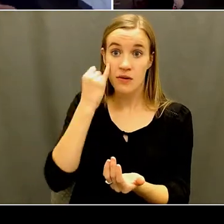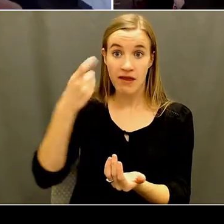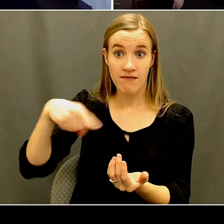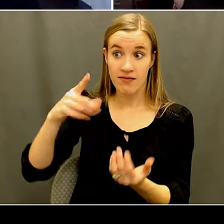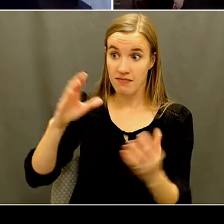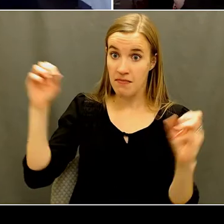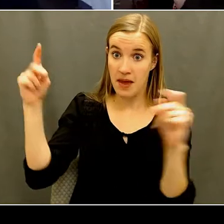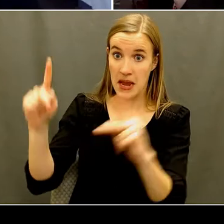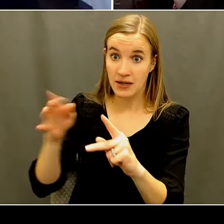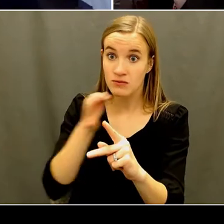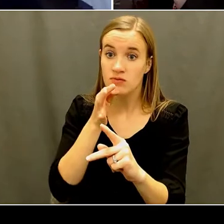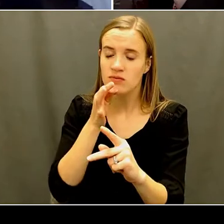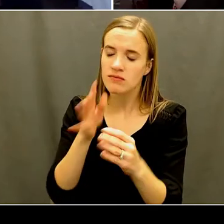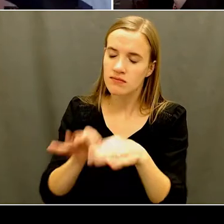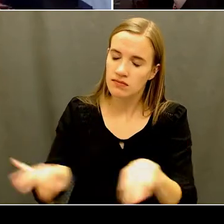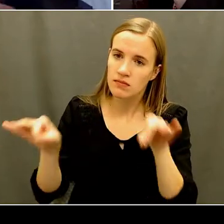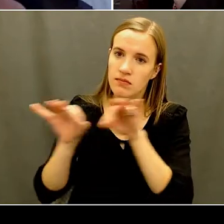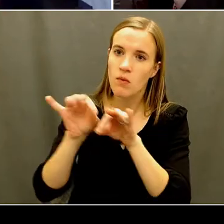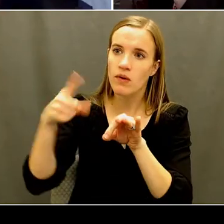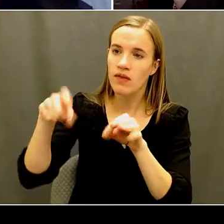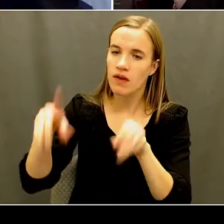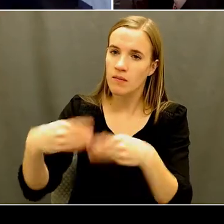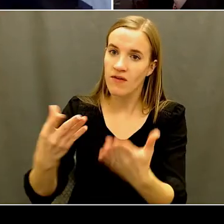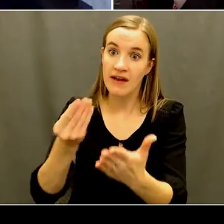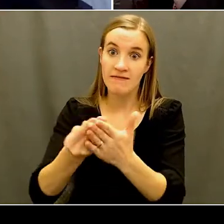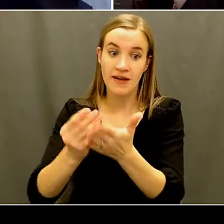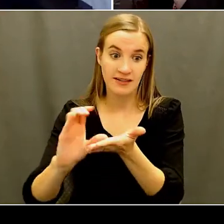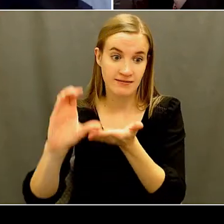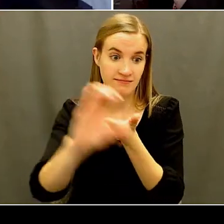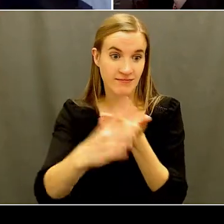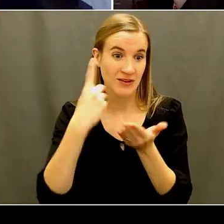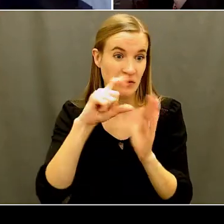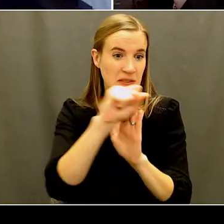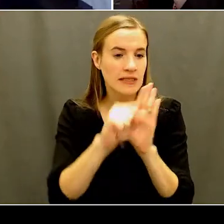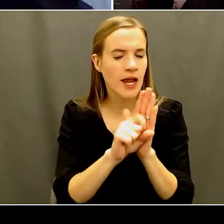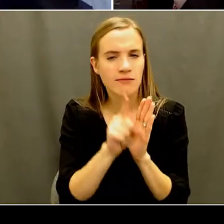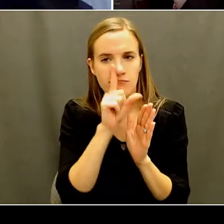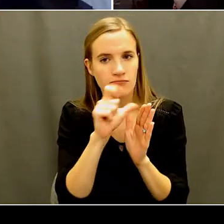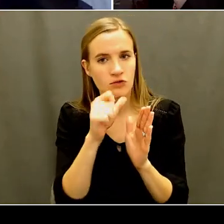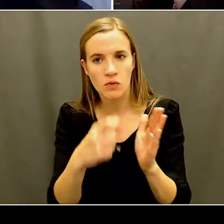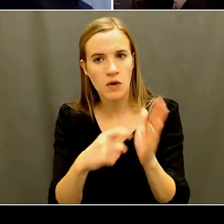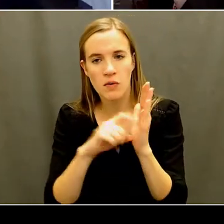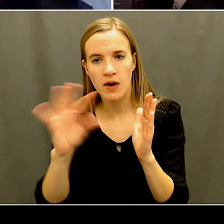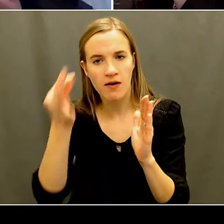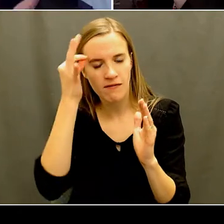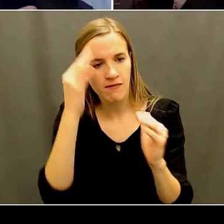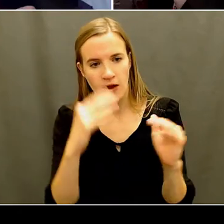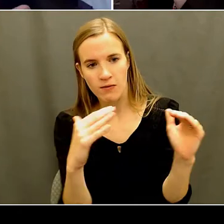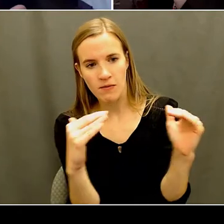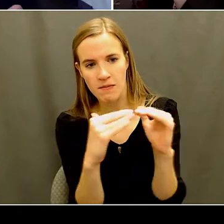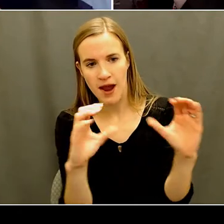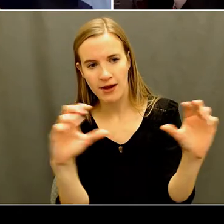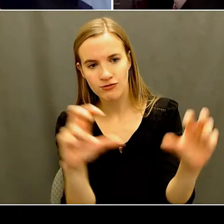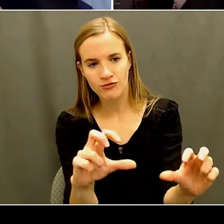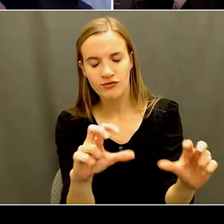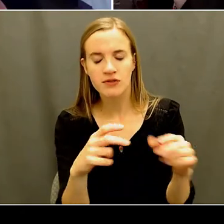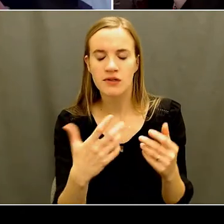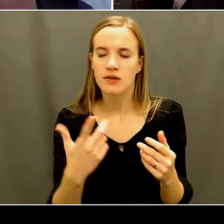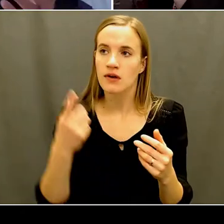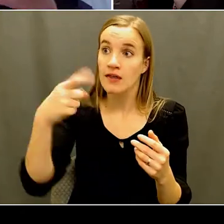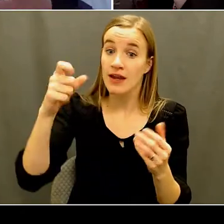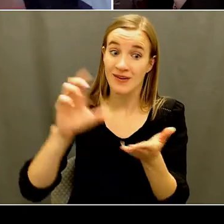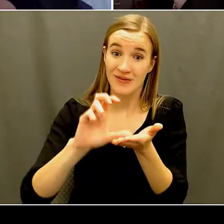they're beginning a pilot program for online balloting. And this is, again,